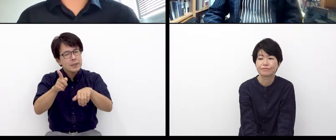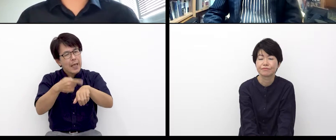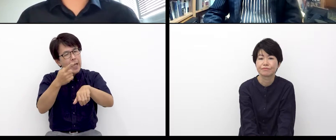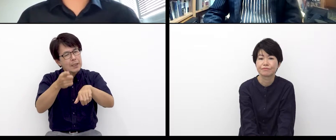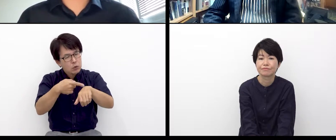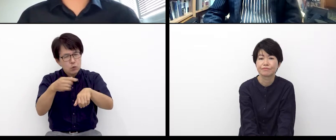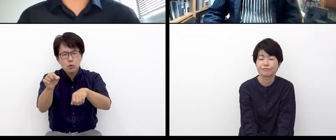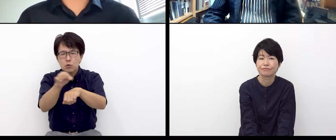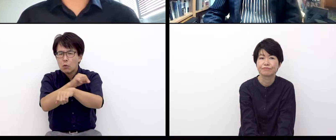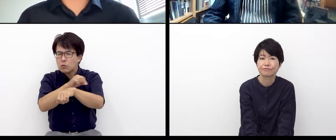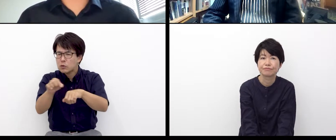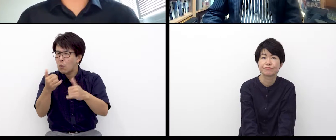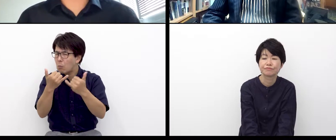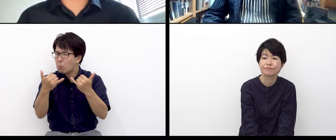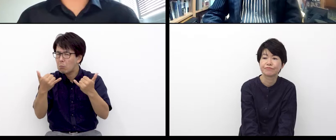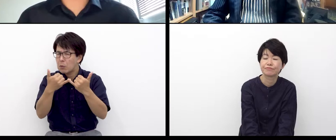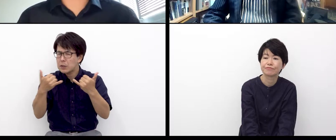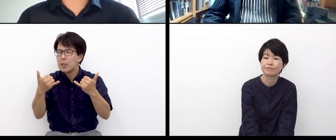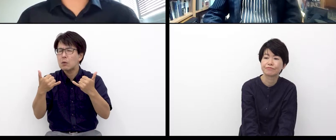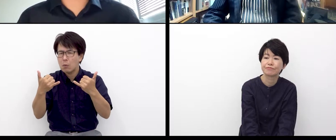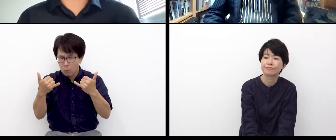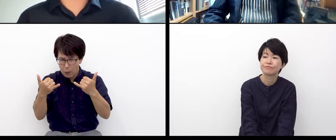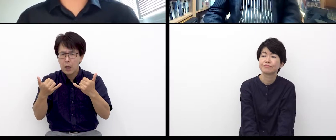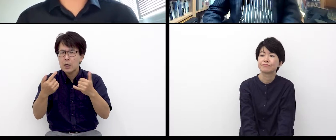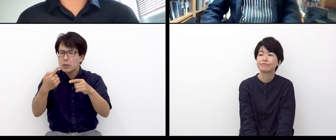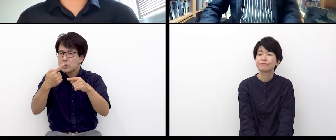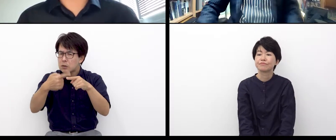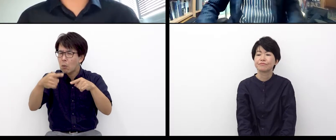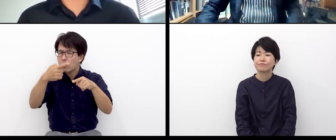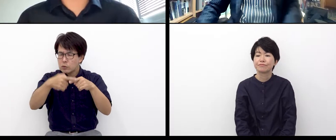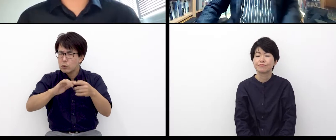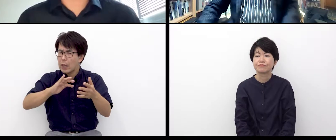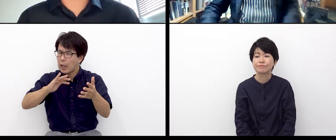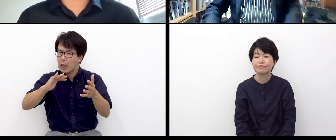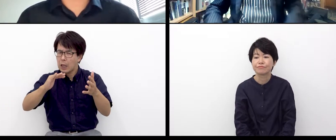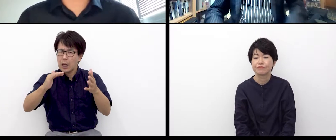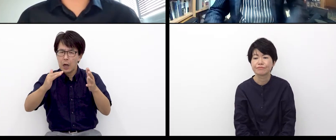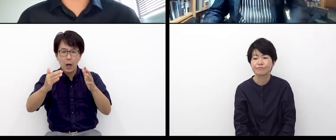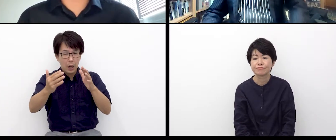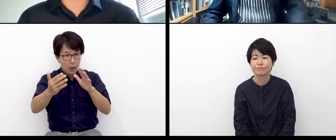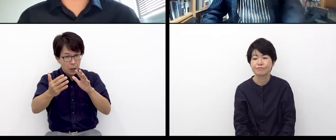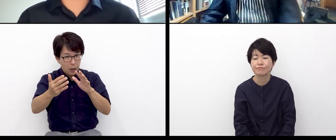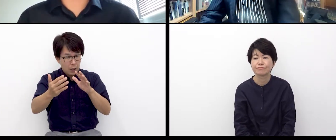which we call “hikikomori”?